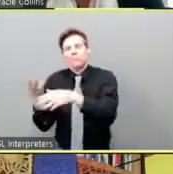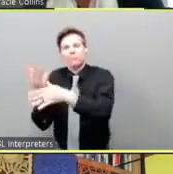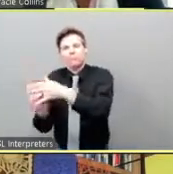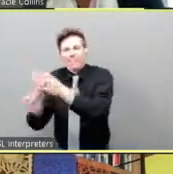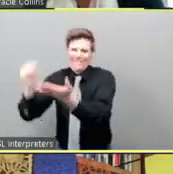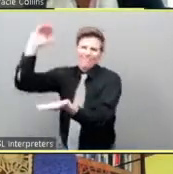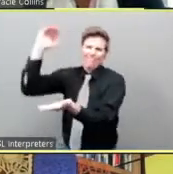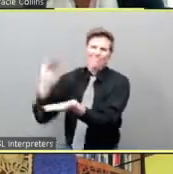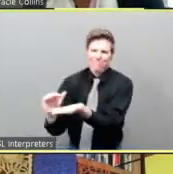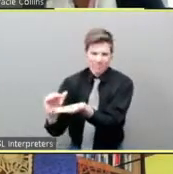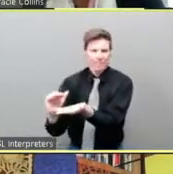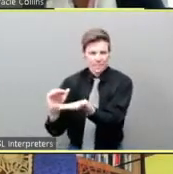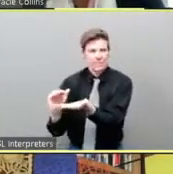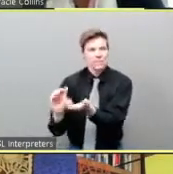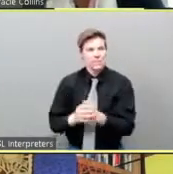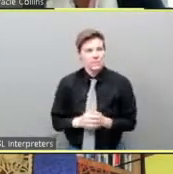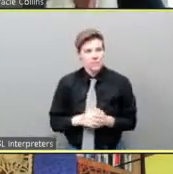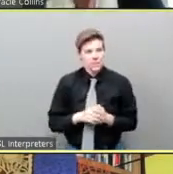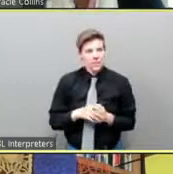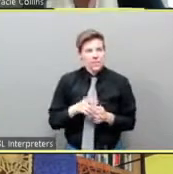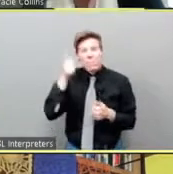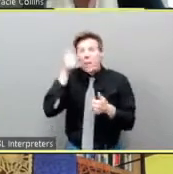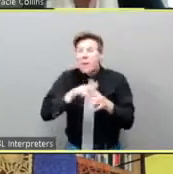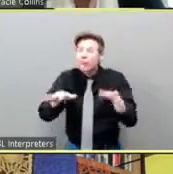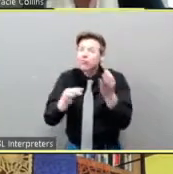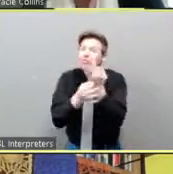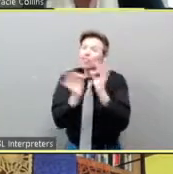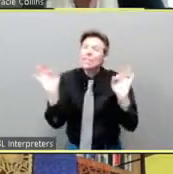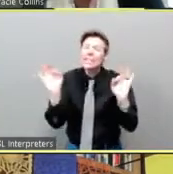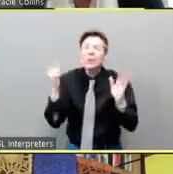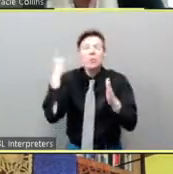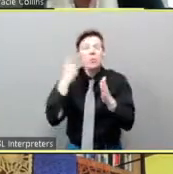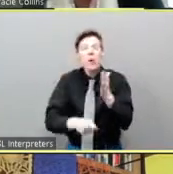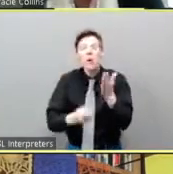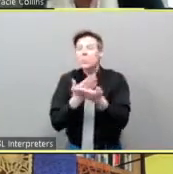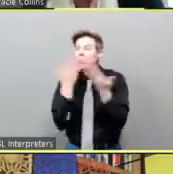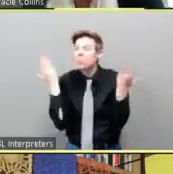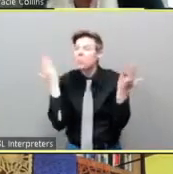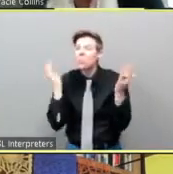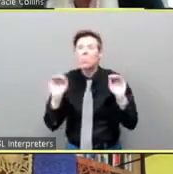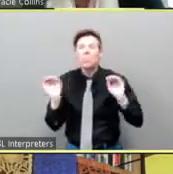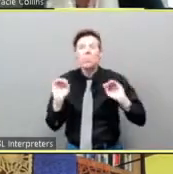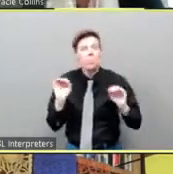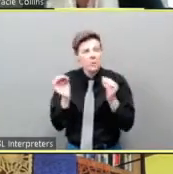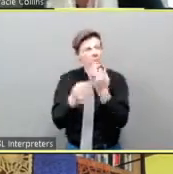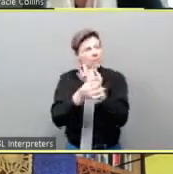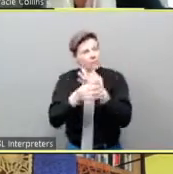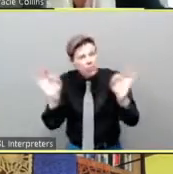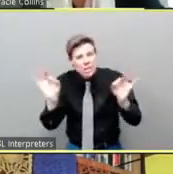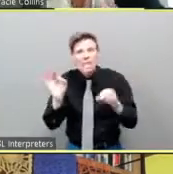not we will not collect Social Security numbers or government ID and it is